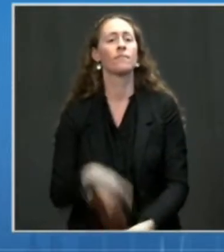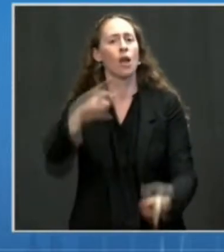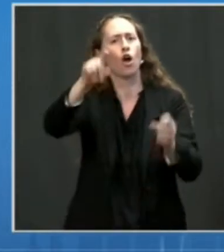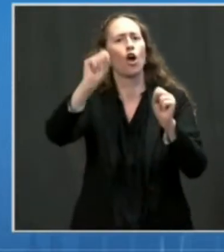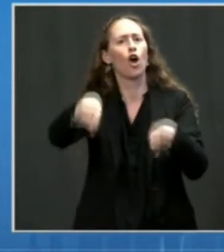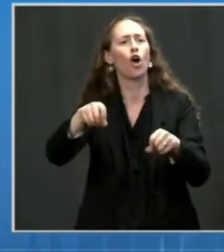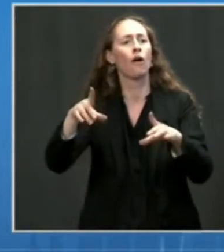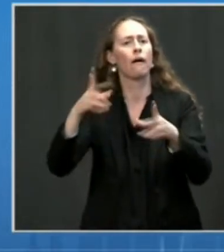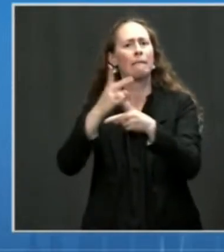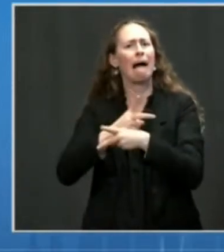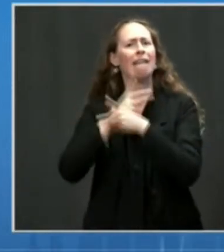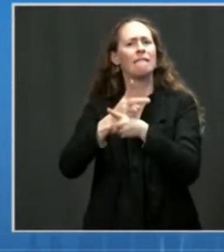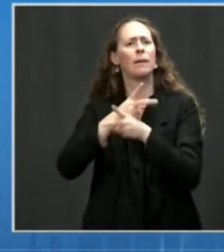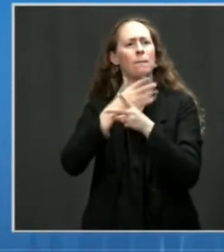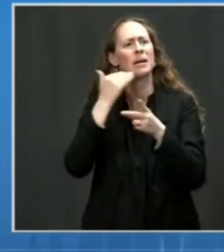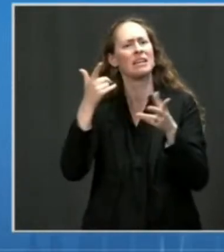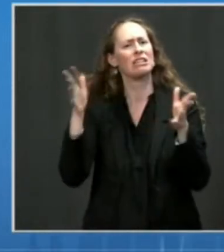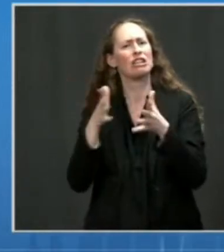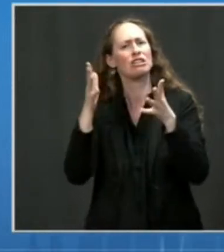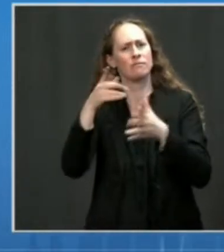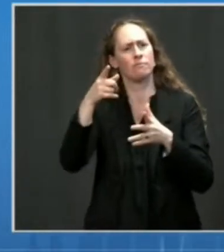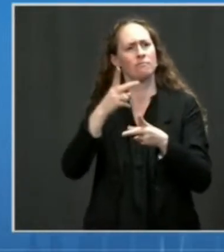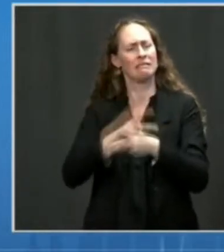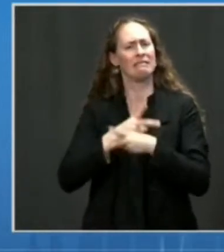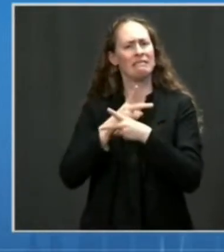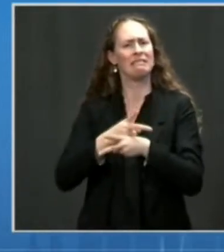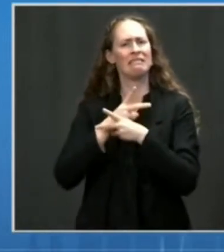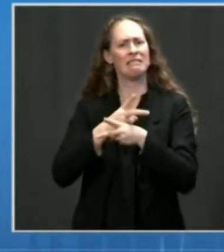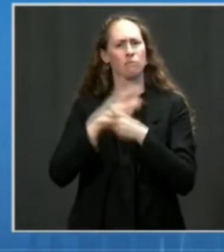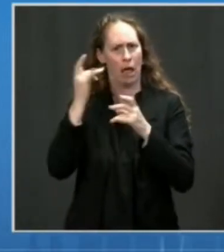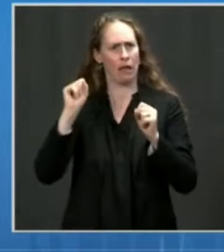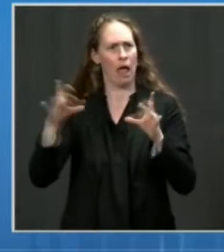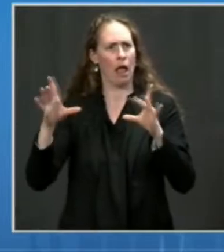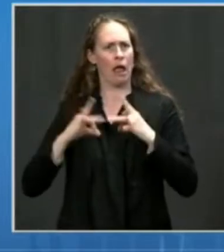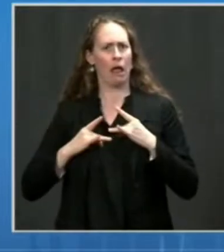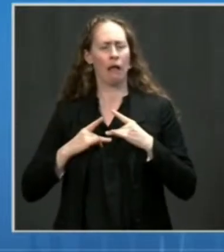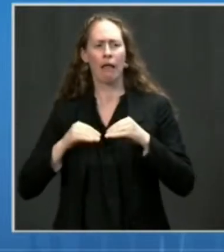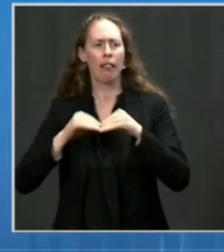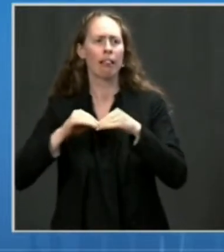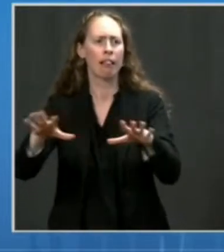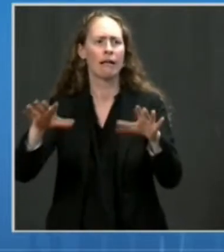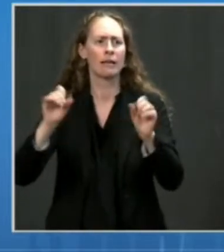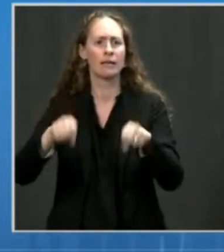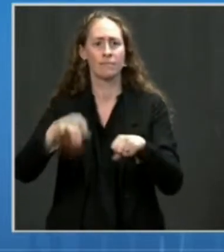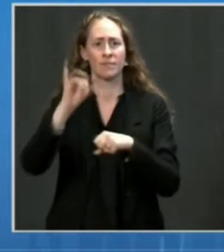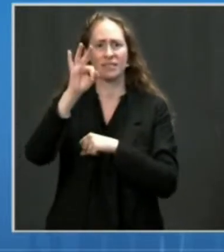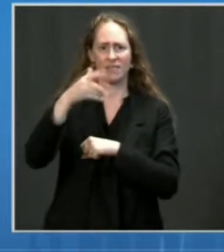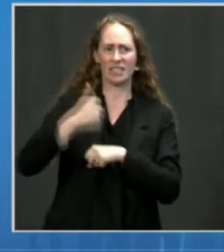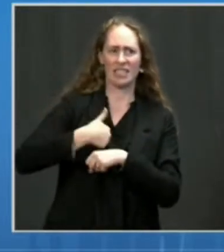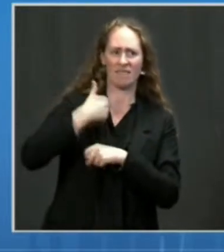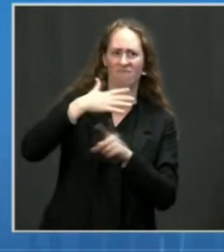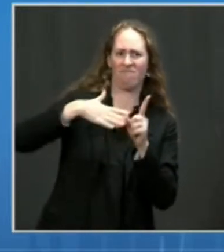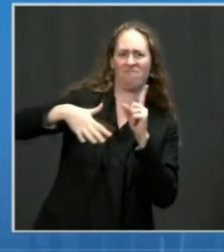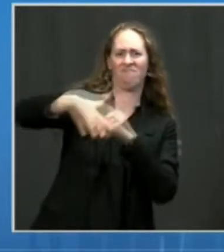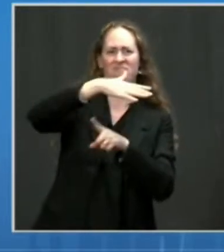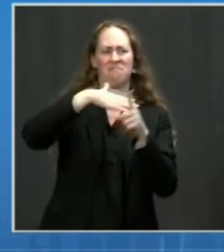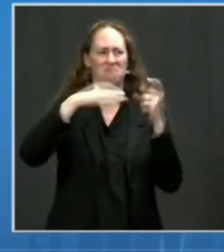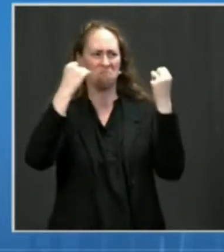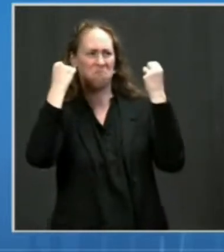THE DATA SUGGESTS THAT YOU COULD POTENTIALLY TRANSIT MITT, AND FOR THAT REASON, WE ARE